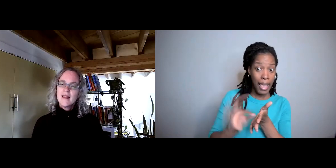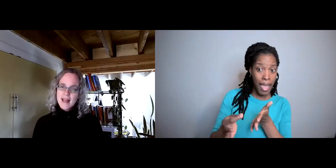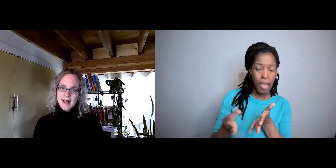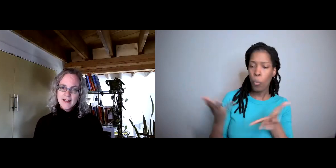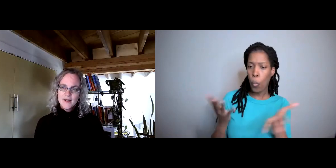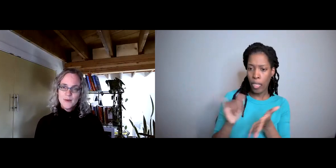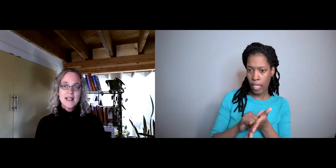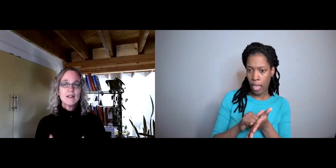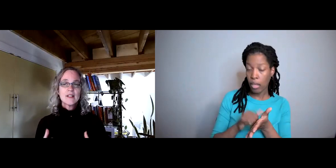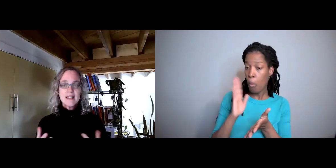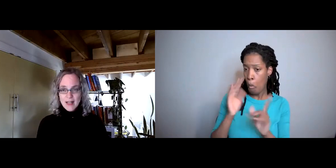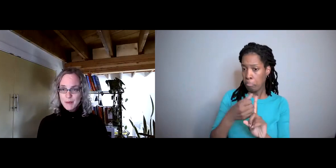Then we'll take a look at self employment earnings.